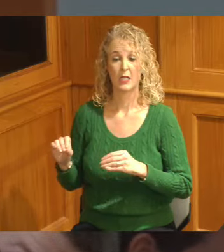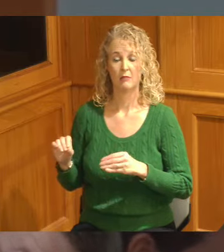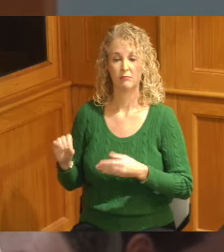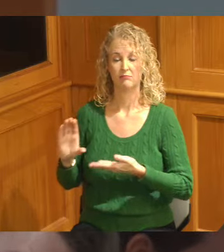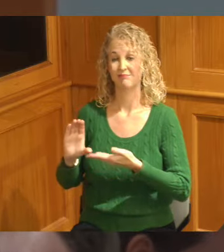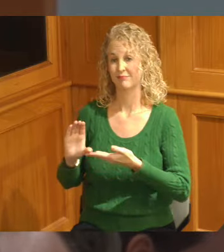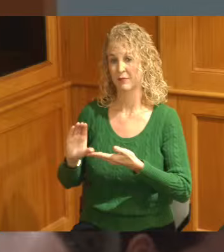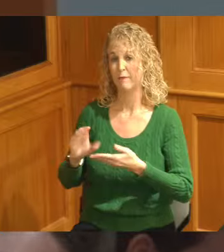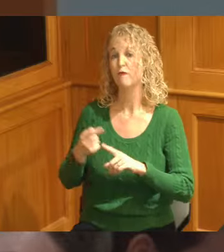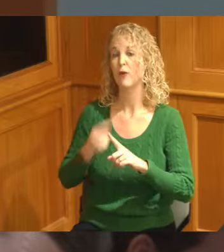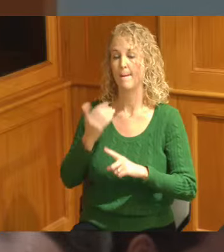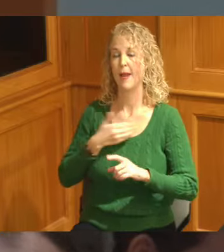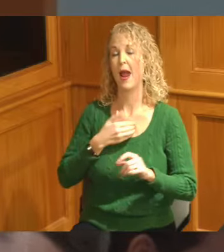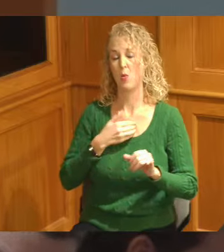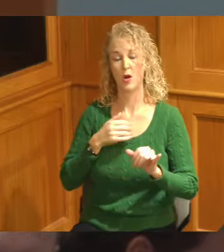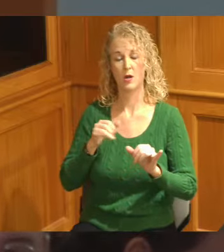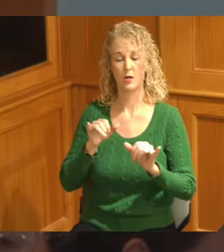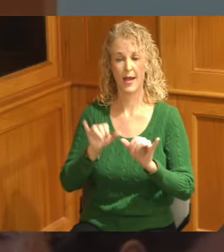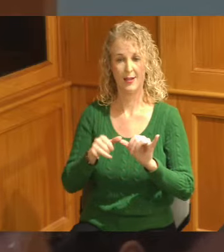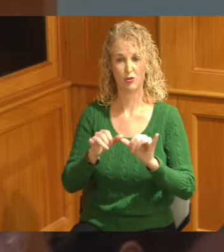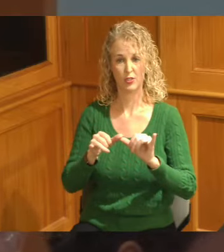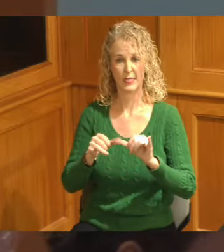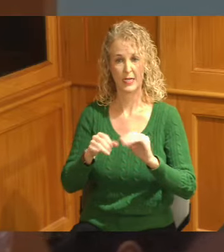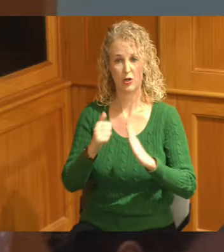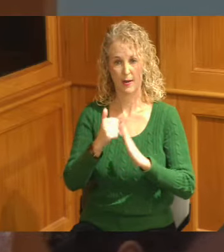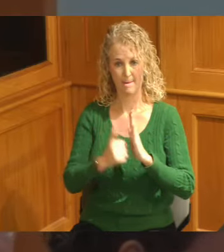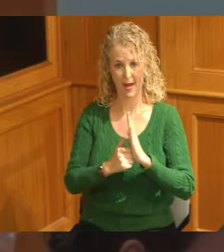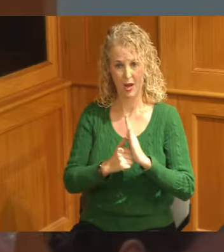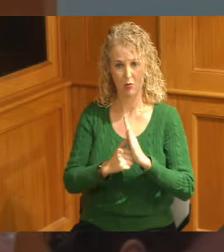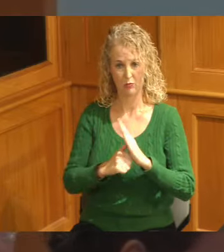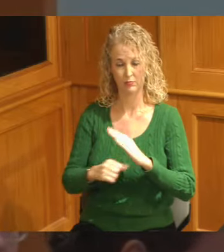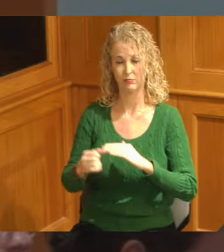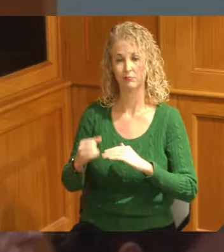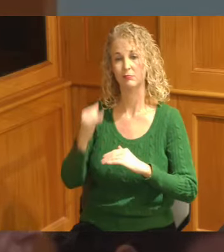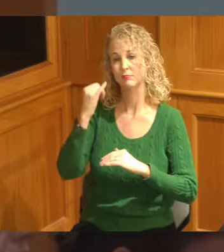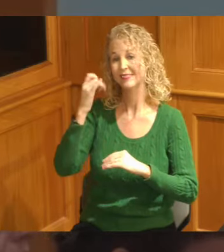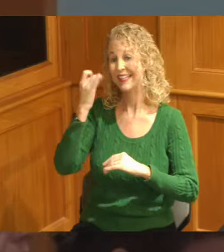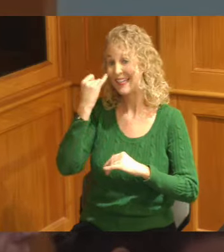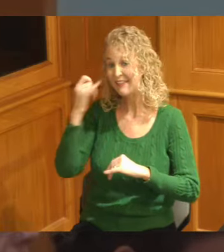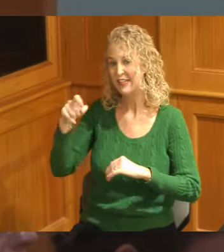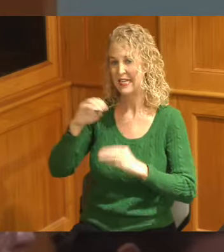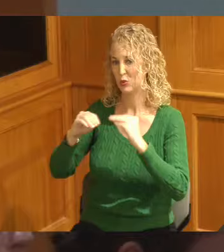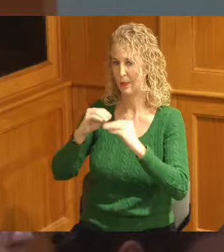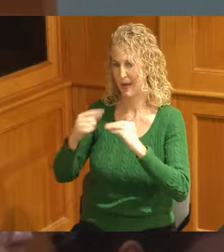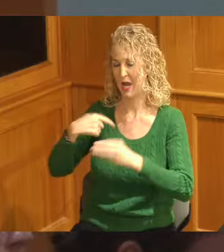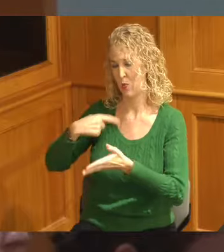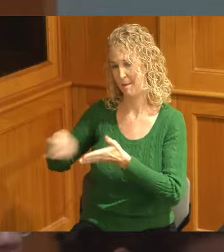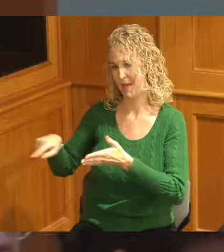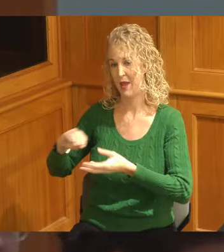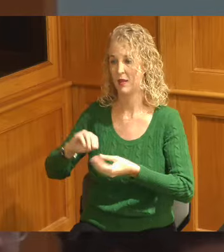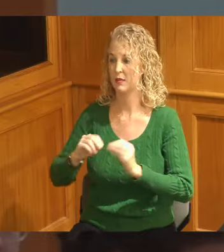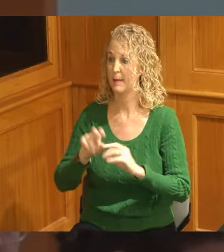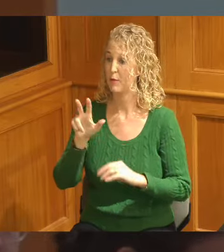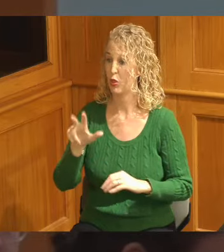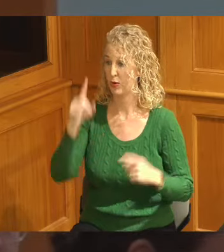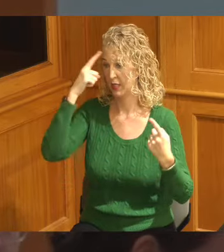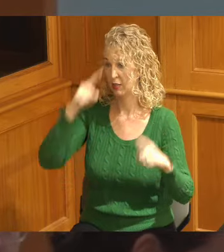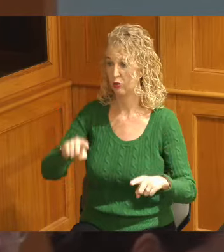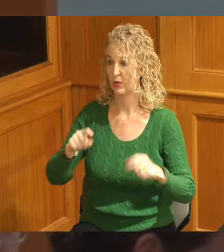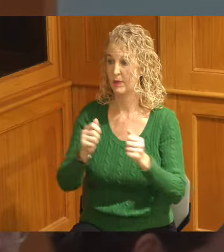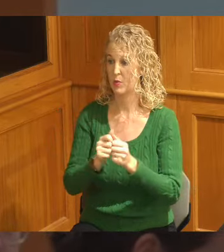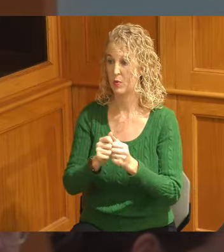road and bridge funds up to $10,000 for any loader repair. Item number three is a resolution to allow